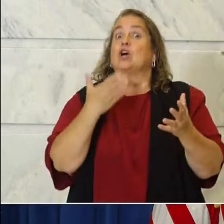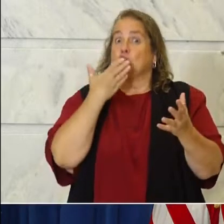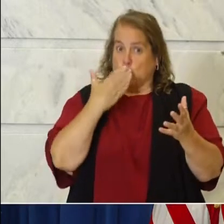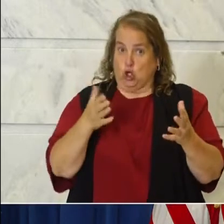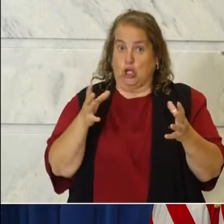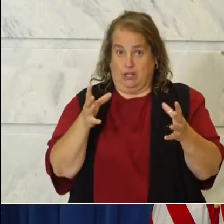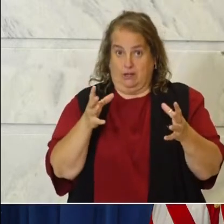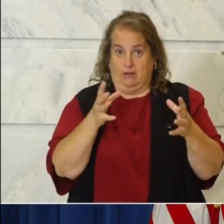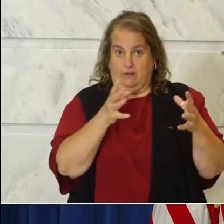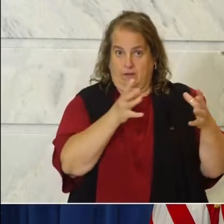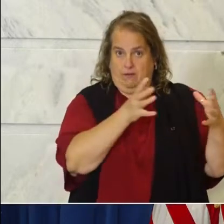that's from the last fiscal year.